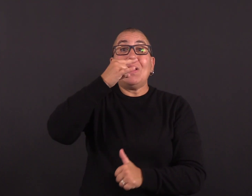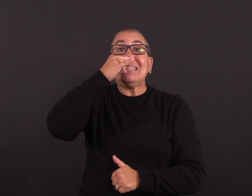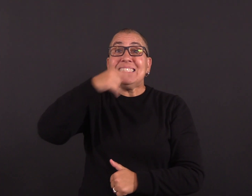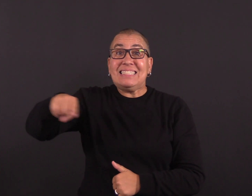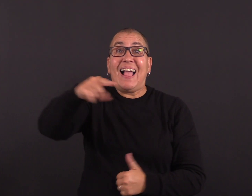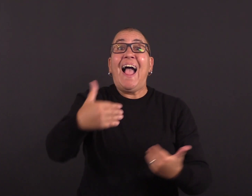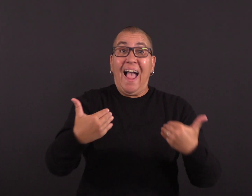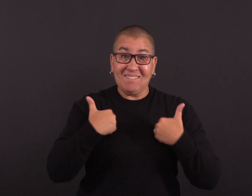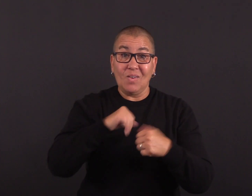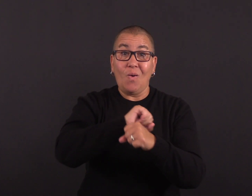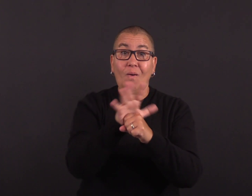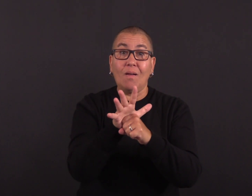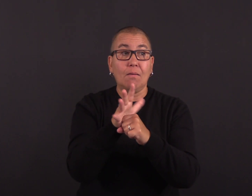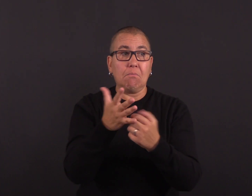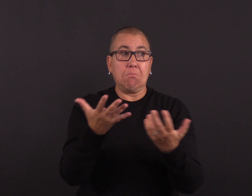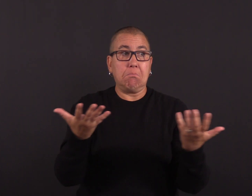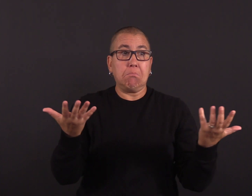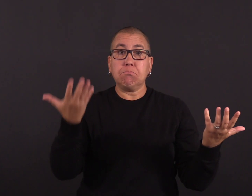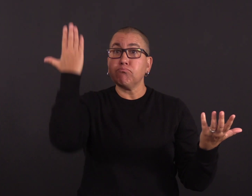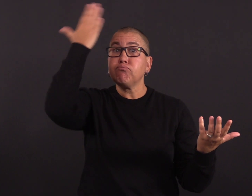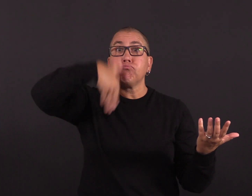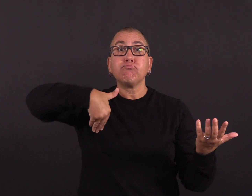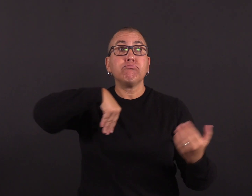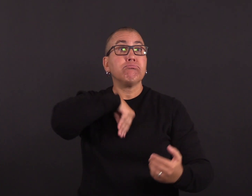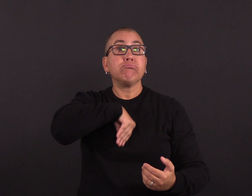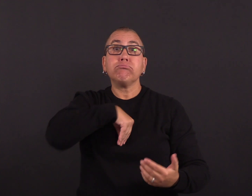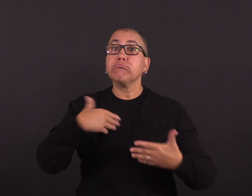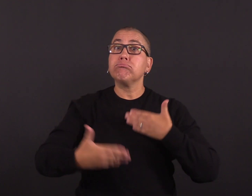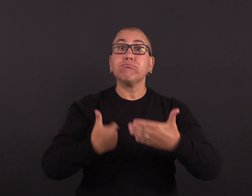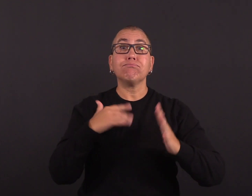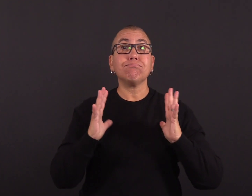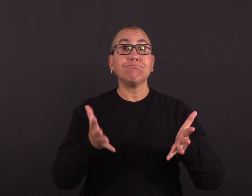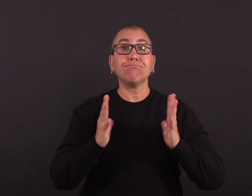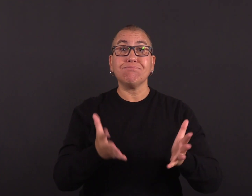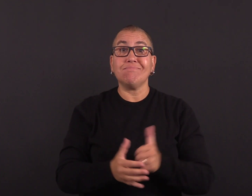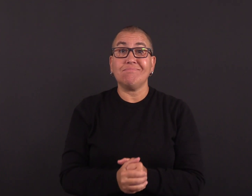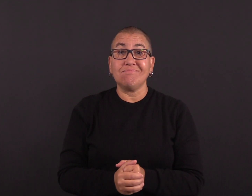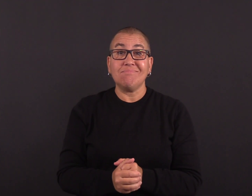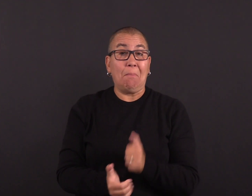and their ability to fight off infections, “that is when I would recommend talking with